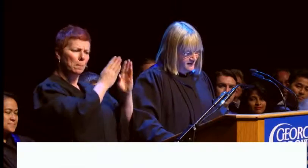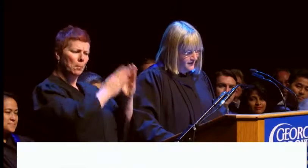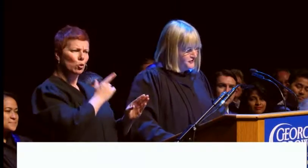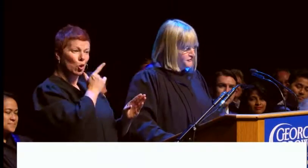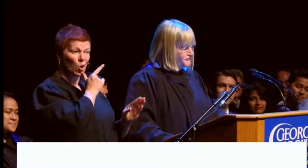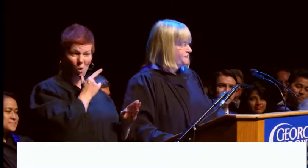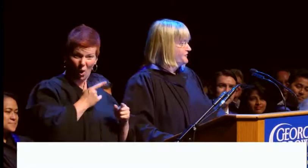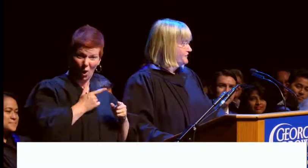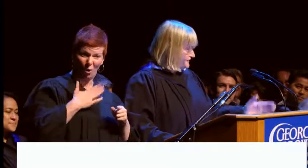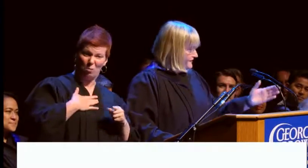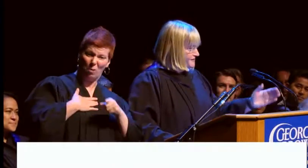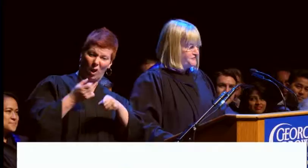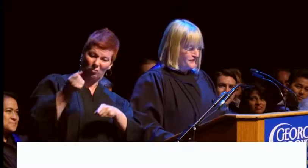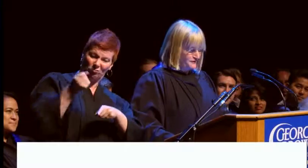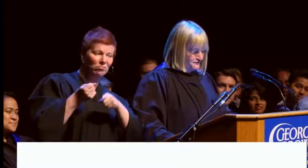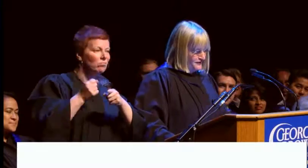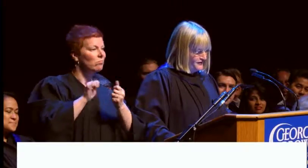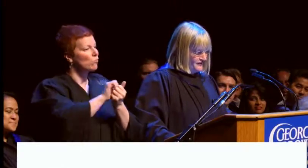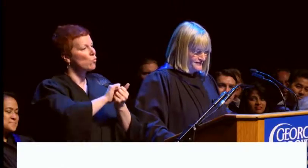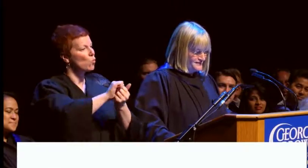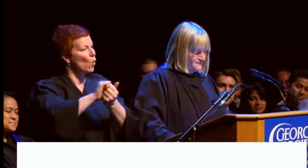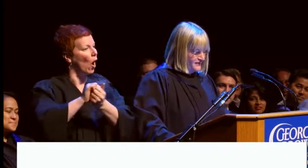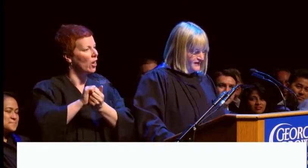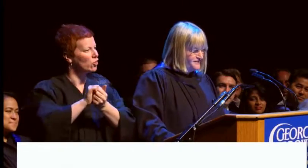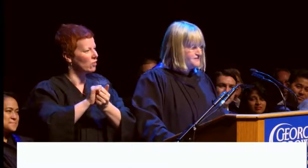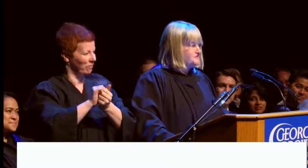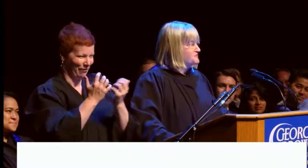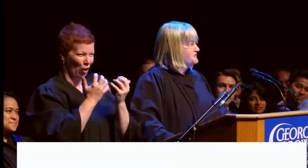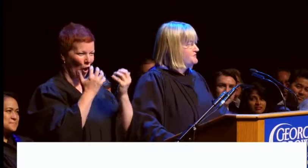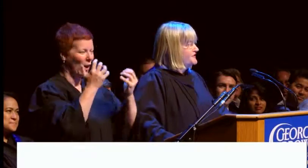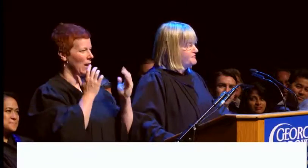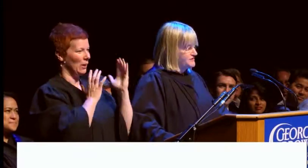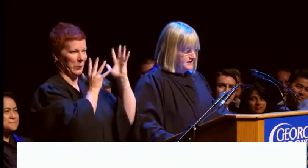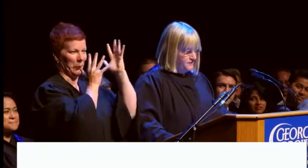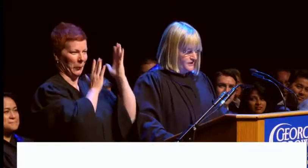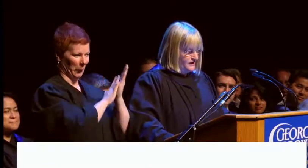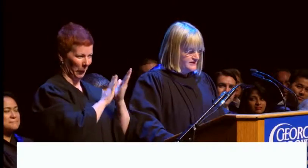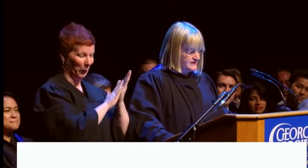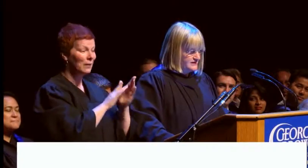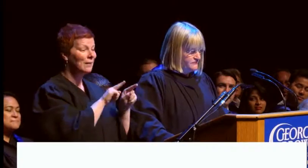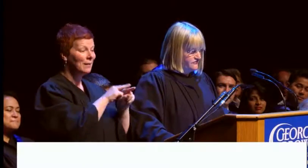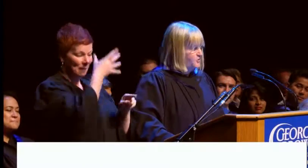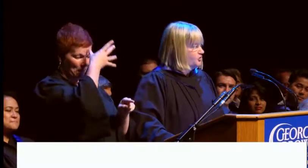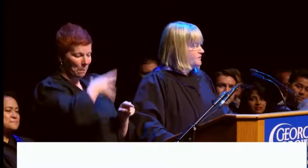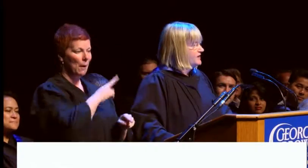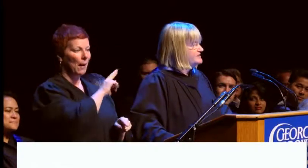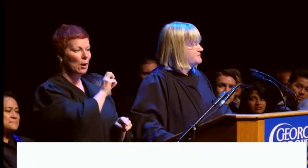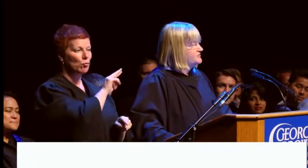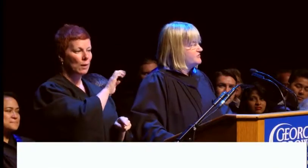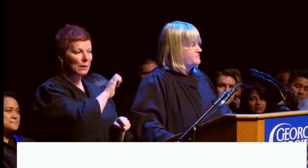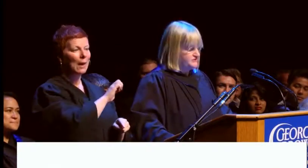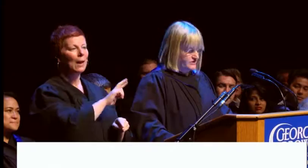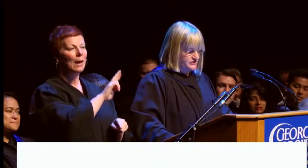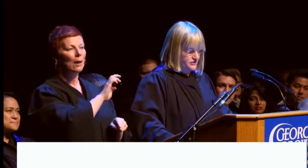A HUGE CHEER WENT UP FROM THE AUDIENCE. THIS YEAR, WHEN RENE REDZEPI AND HIS TEAM FROM NOMA ACCEPTED THEIR BEST RESTAURANT